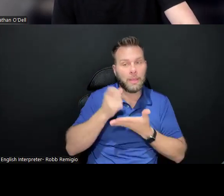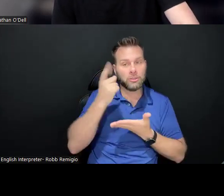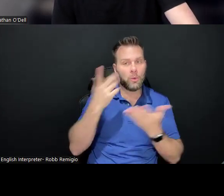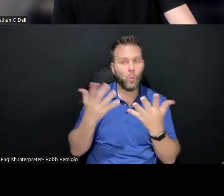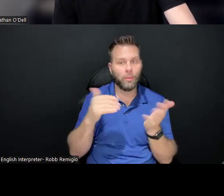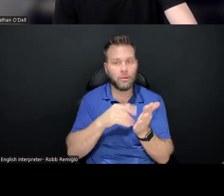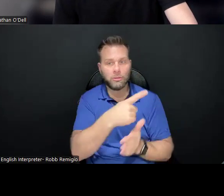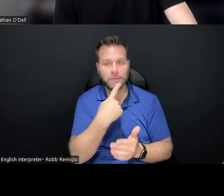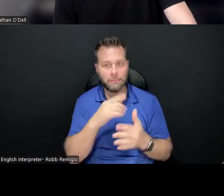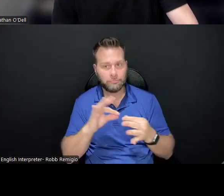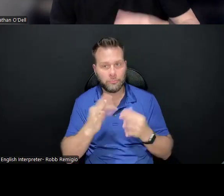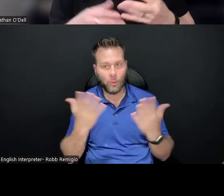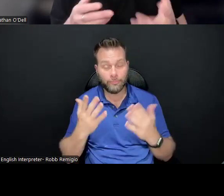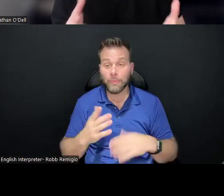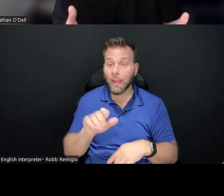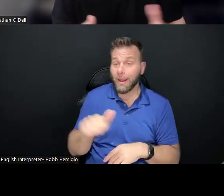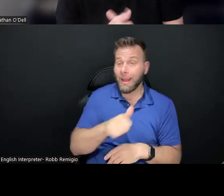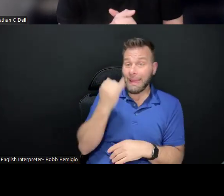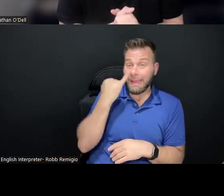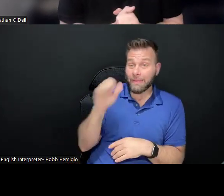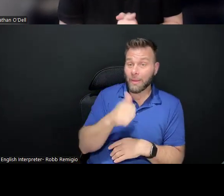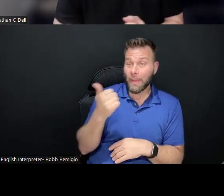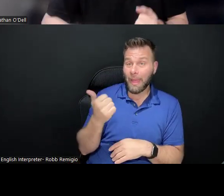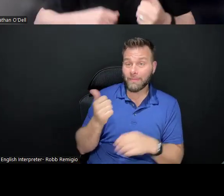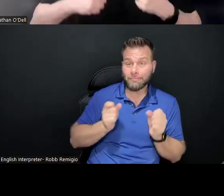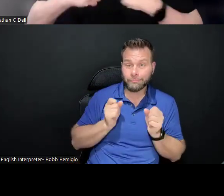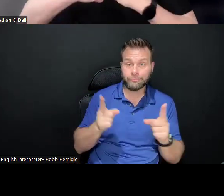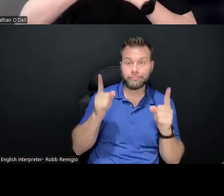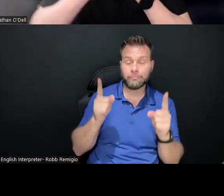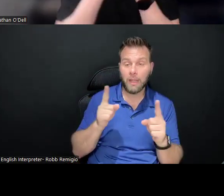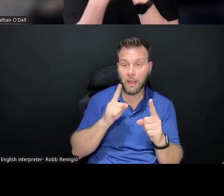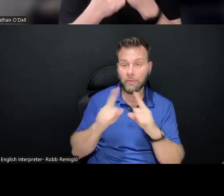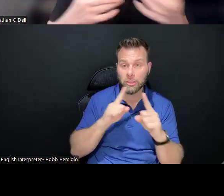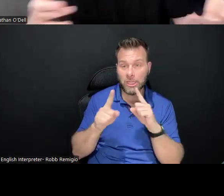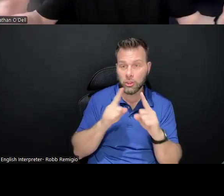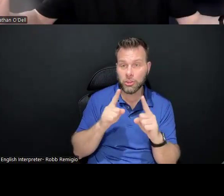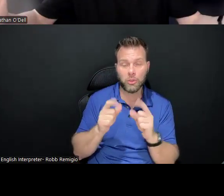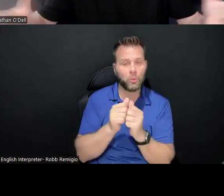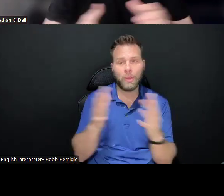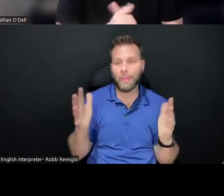saying. When, on the other hand, I am having an impromptu conversation